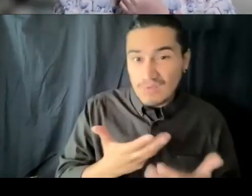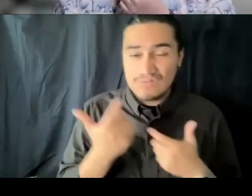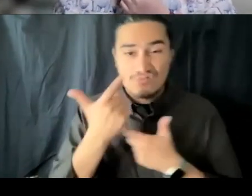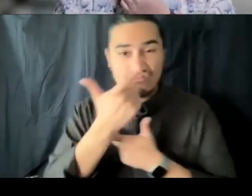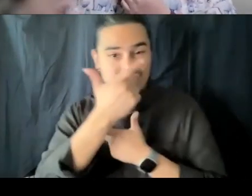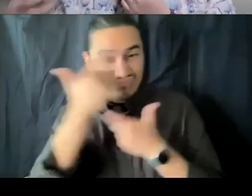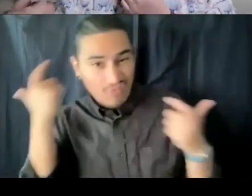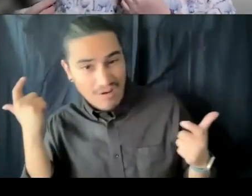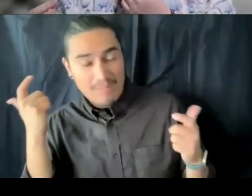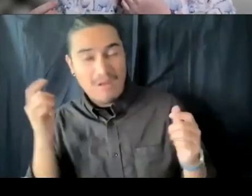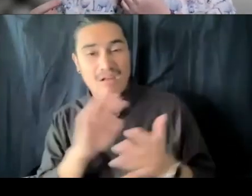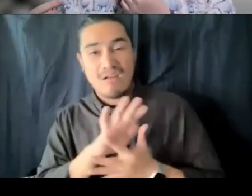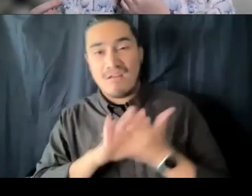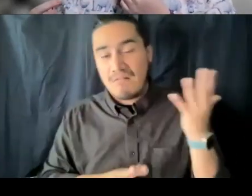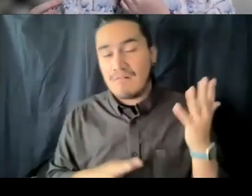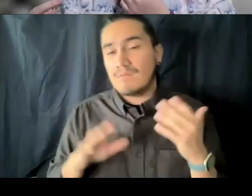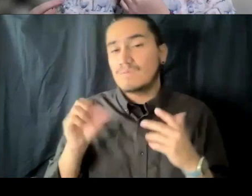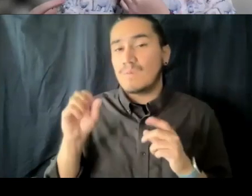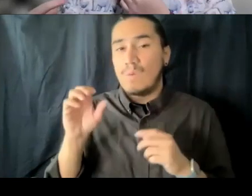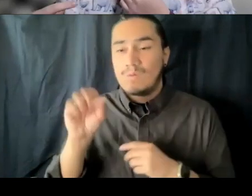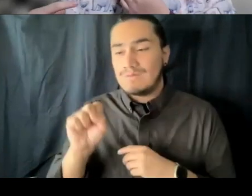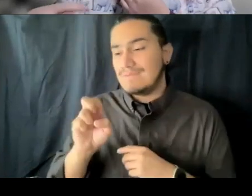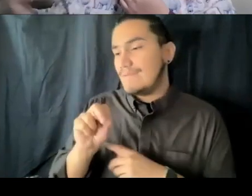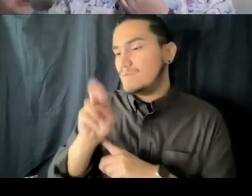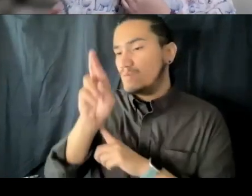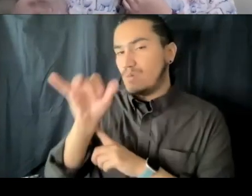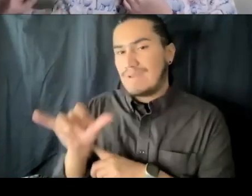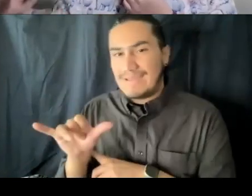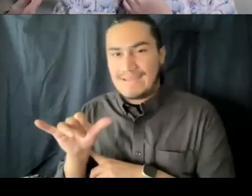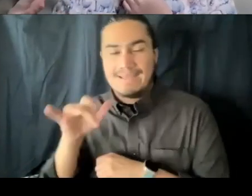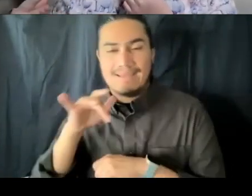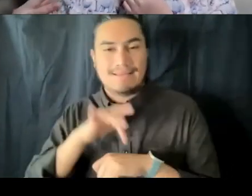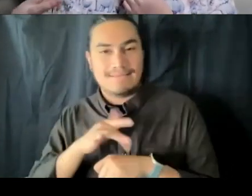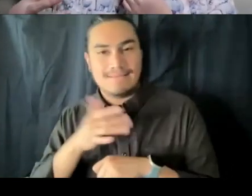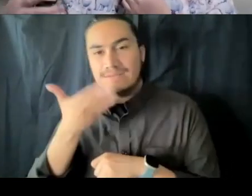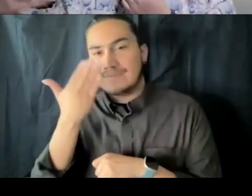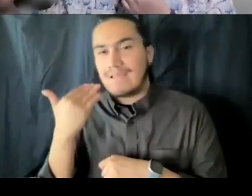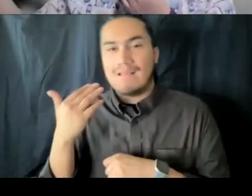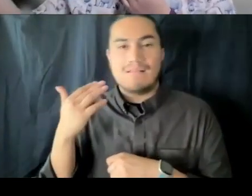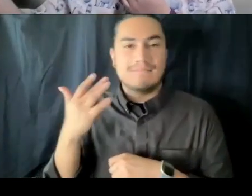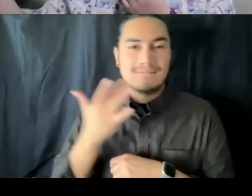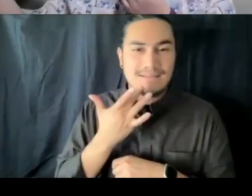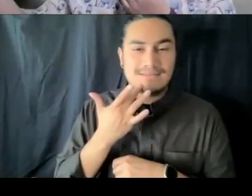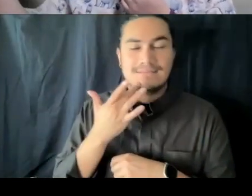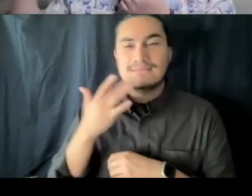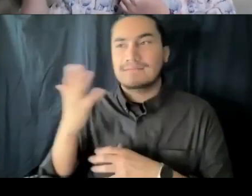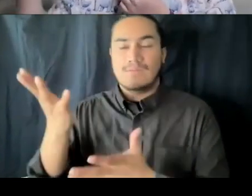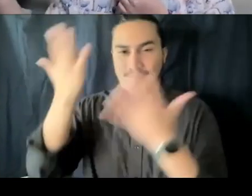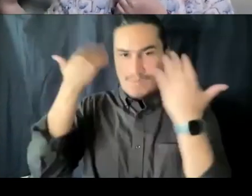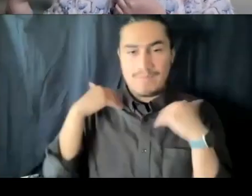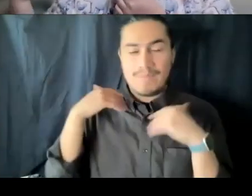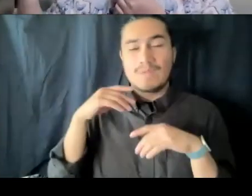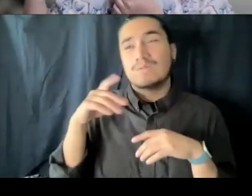So your sensory overload is for folks not familiar. It's things like when the lights just feel too bright,